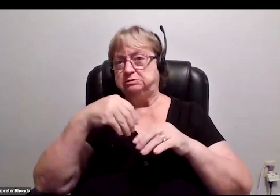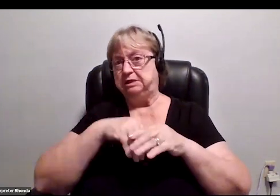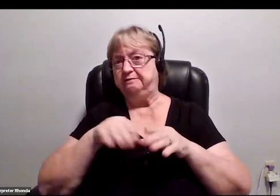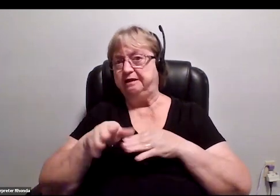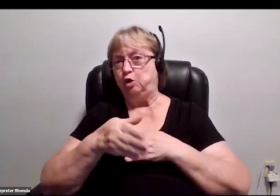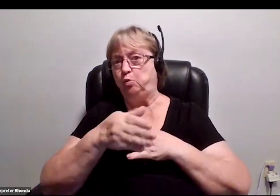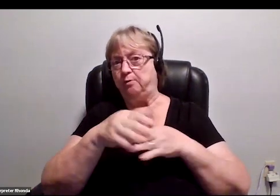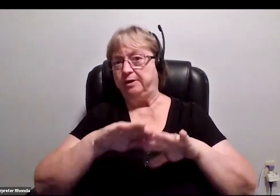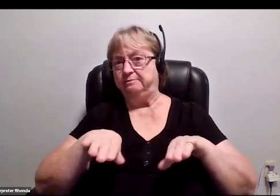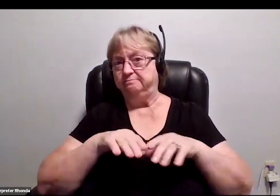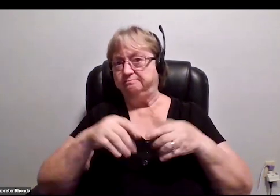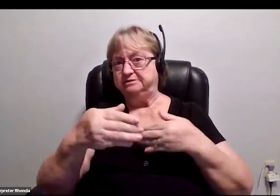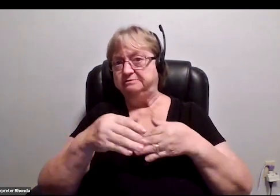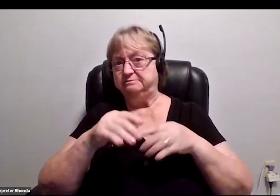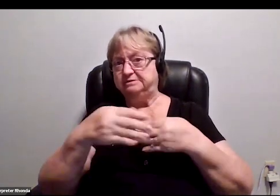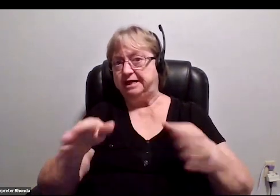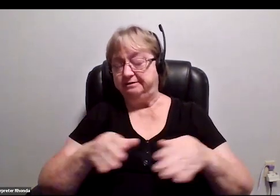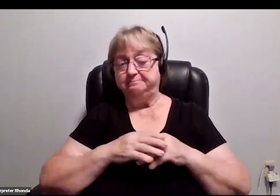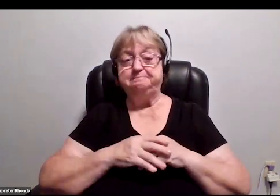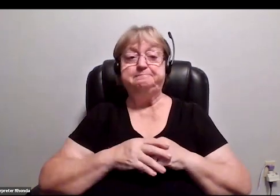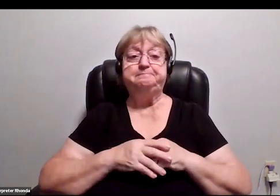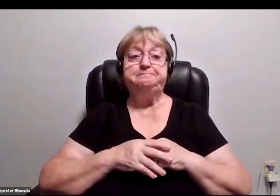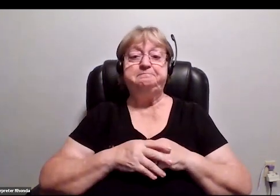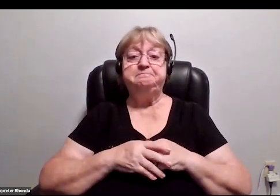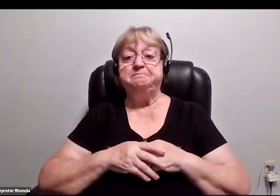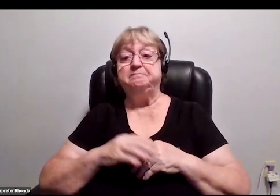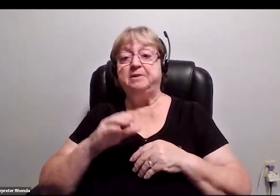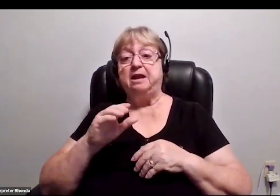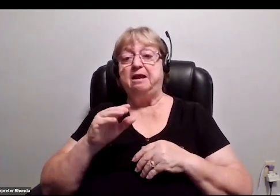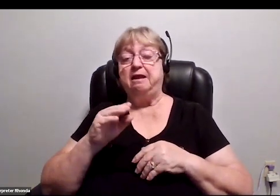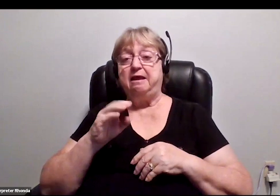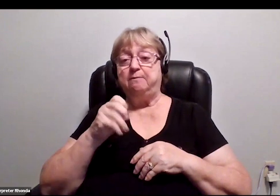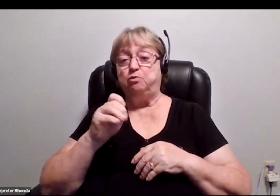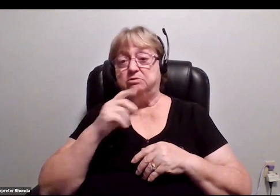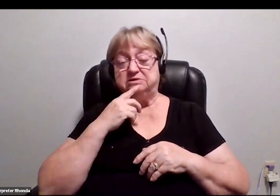As mentioned before, I co-created these videos with my friend and mentor, Caroline.